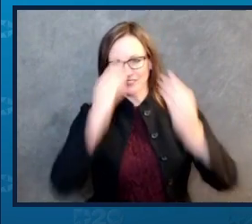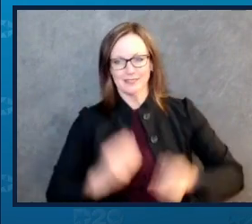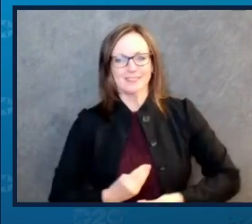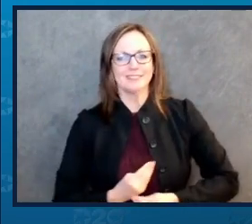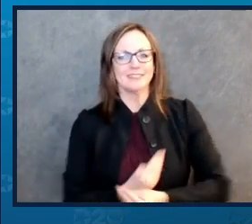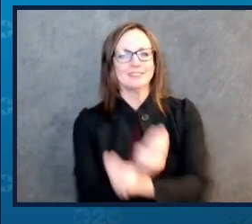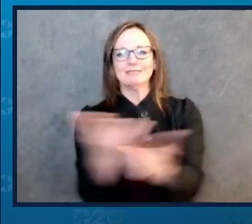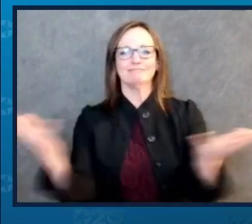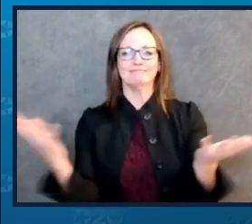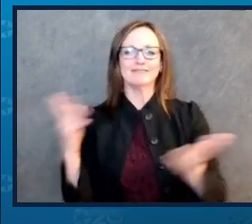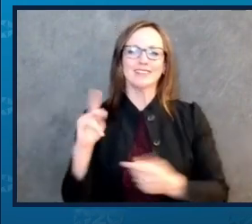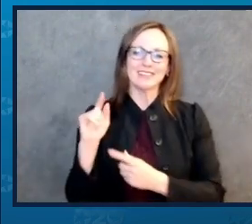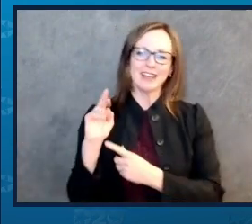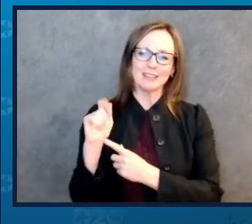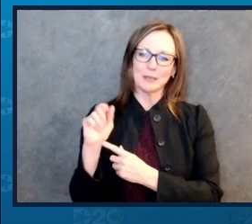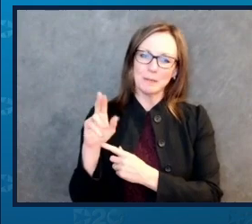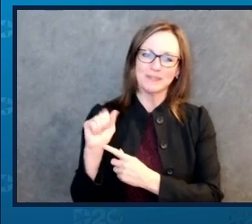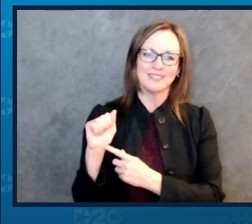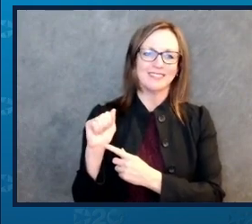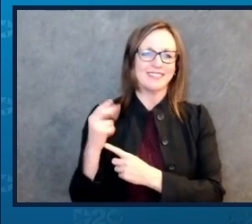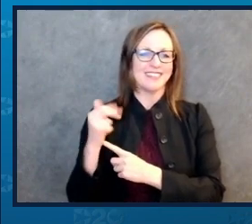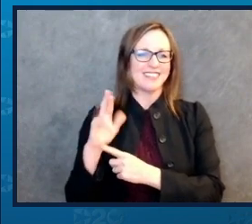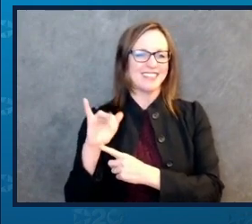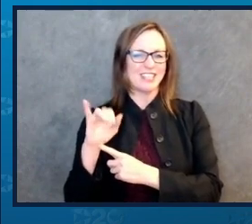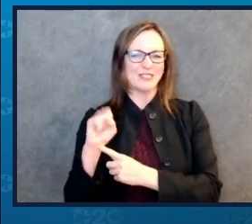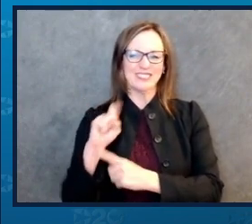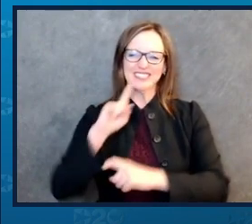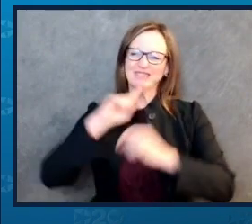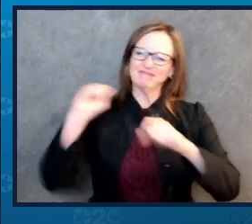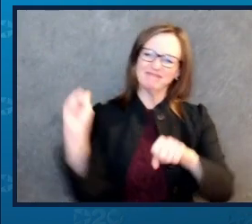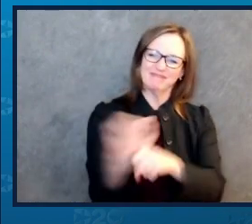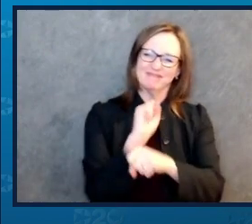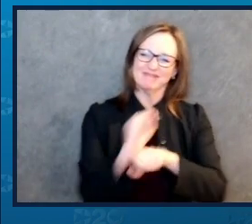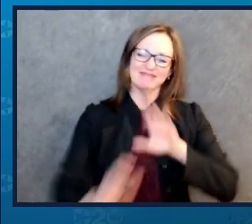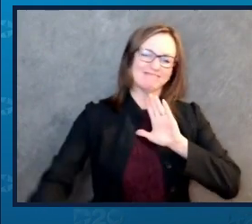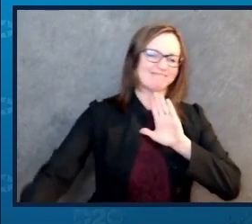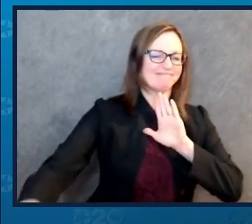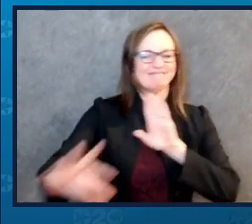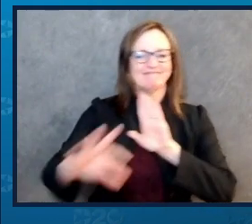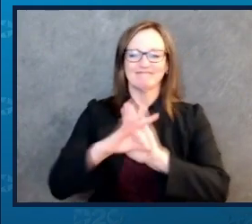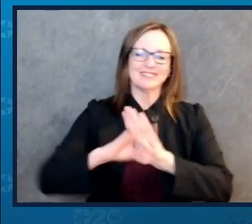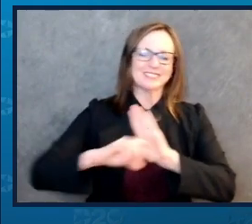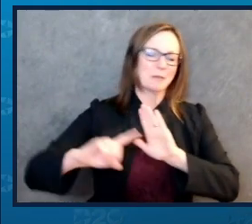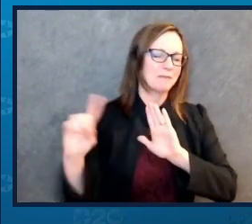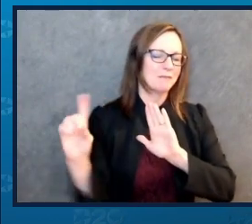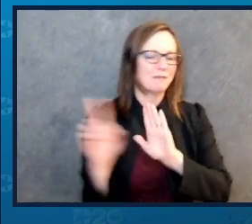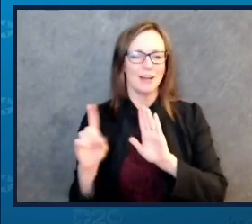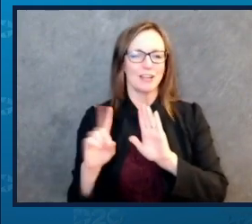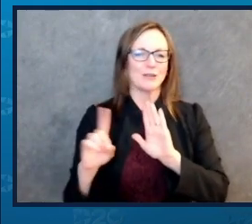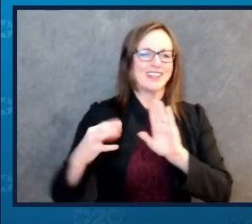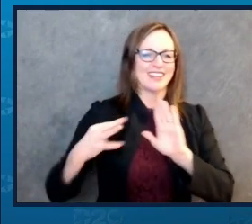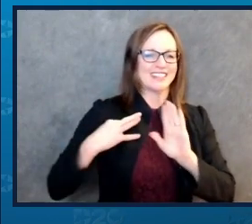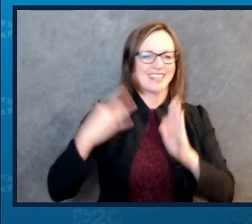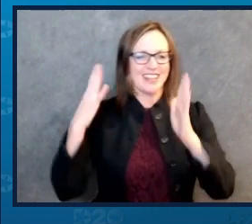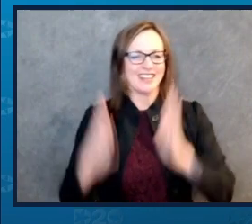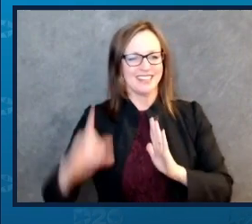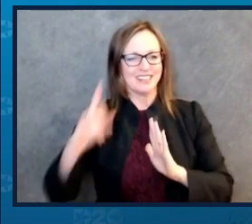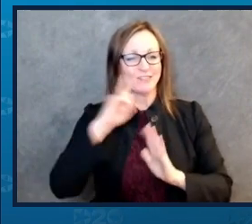THE DEMOCRATIC CANDIDATE FOR